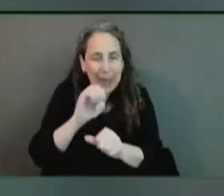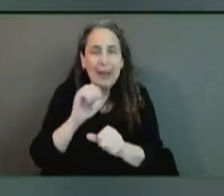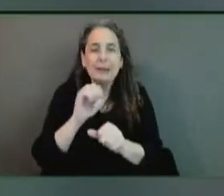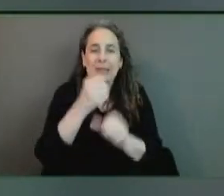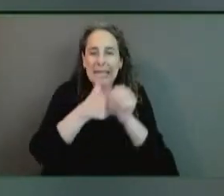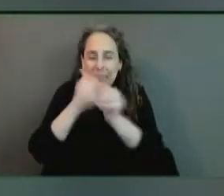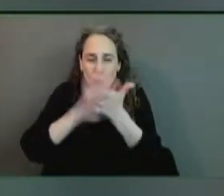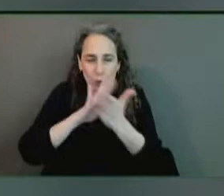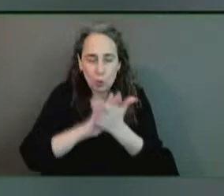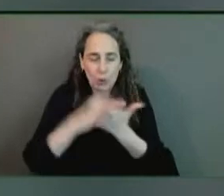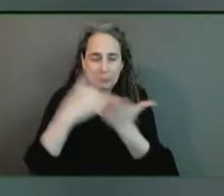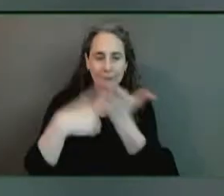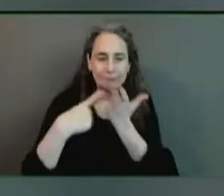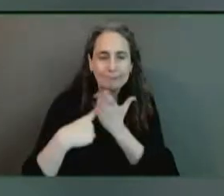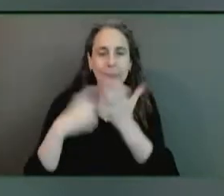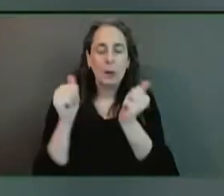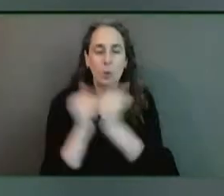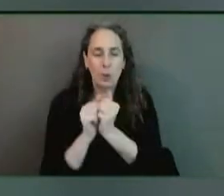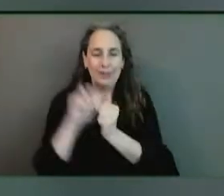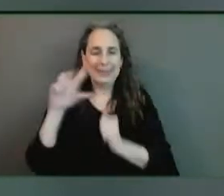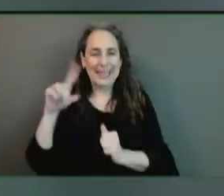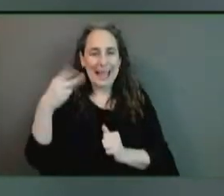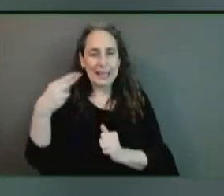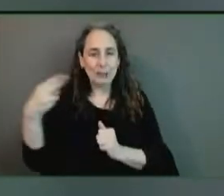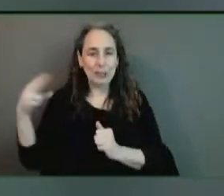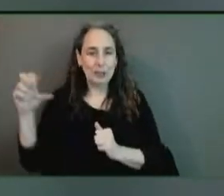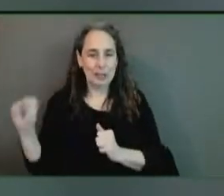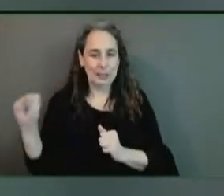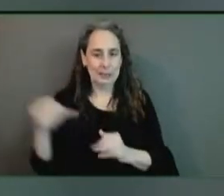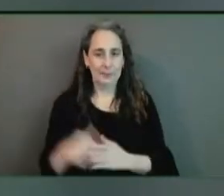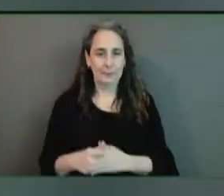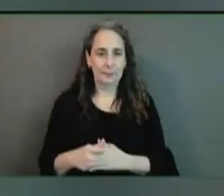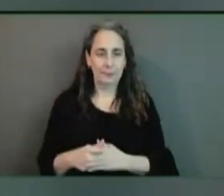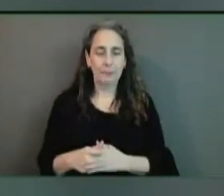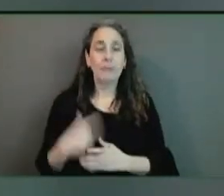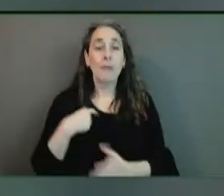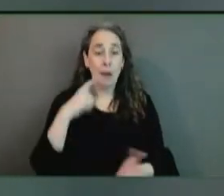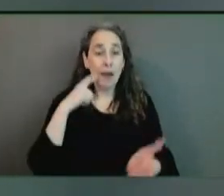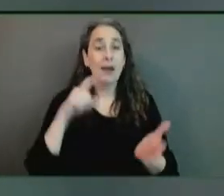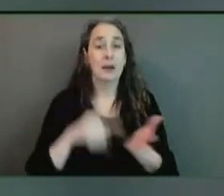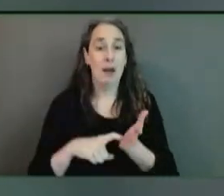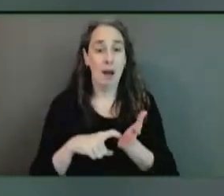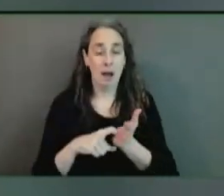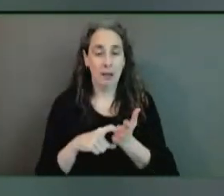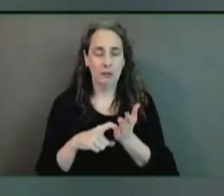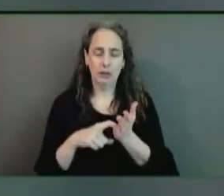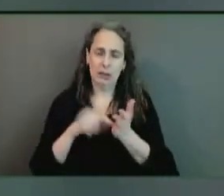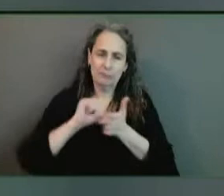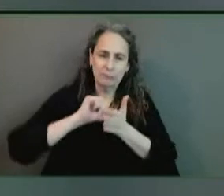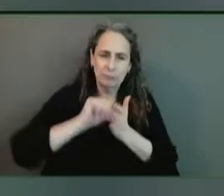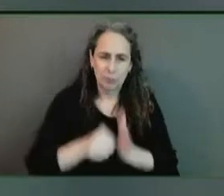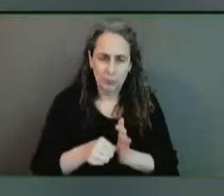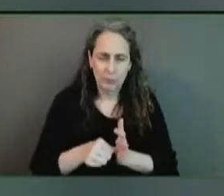occur in a case by case basis through consultation with the Department of Health and Human